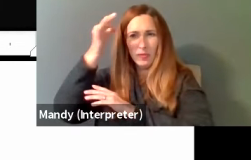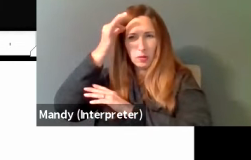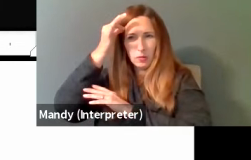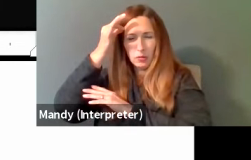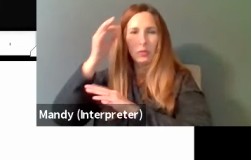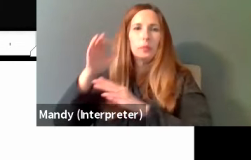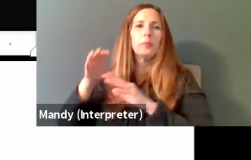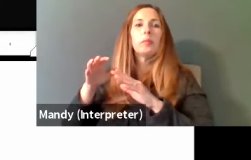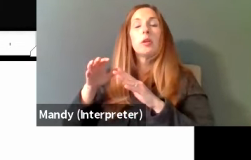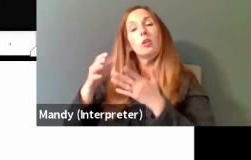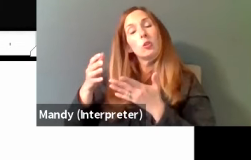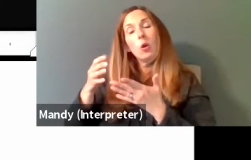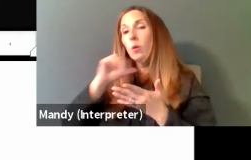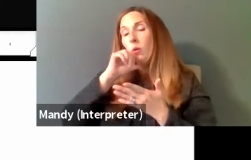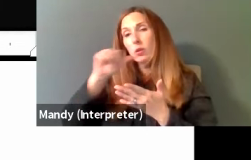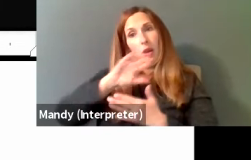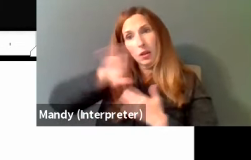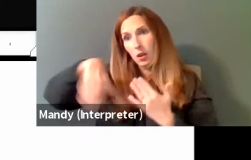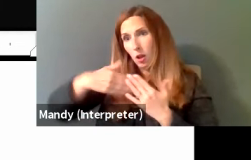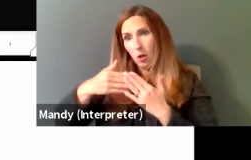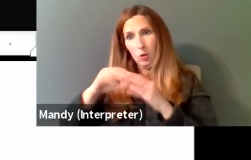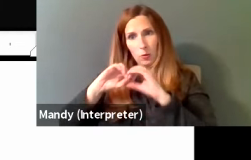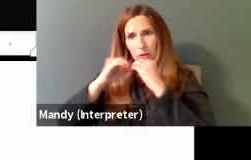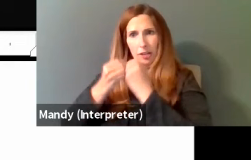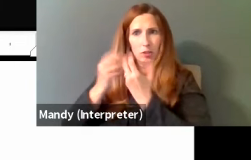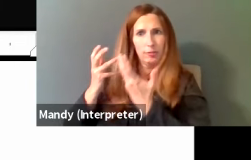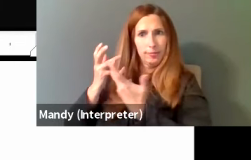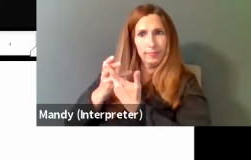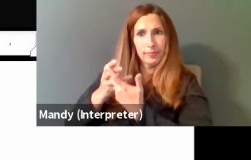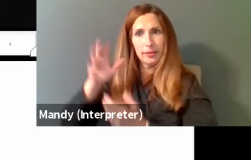So not all your organizations would fall into that category, but some of them might,